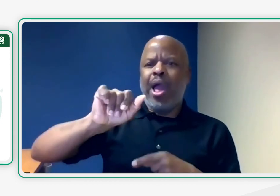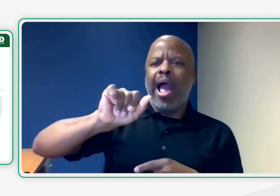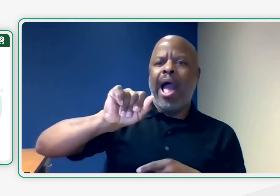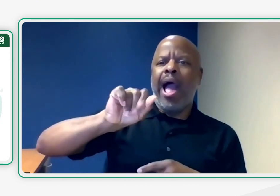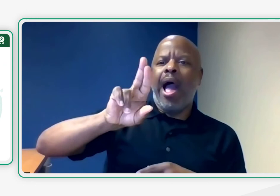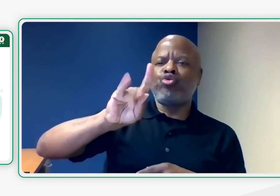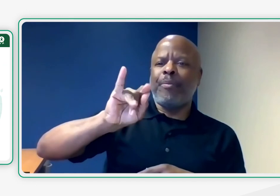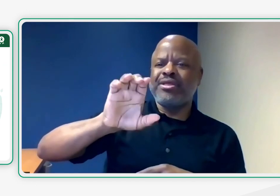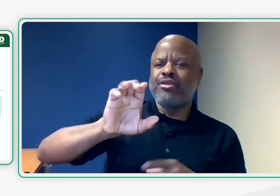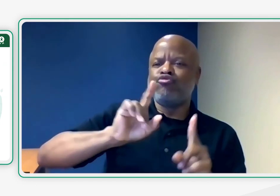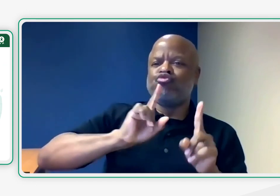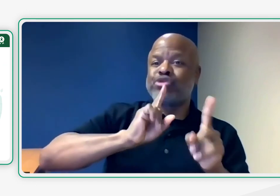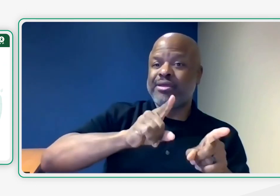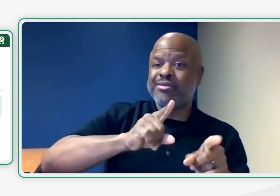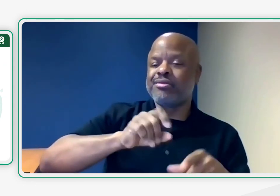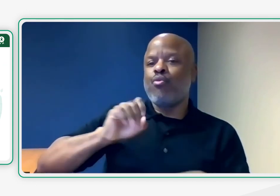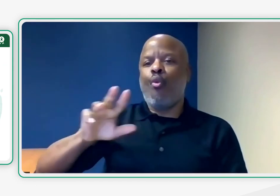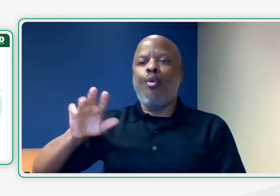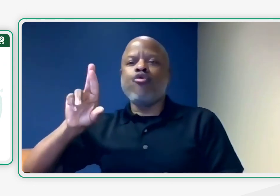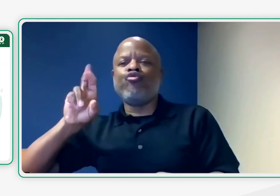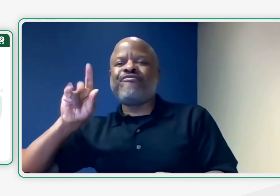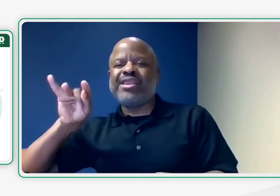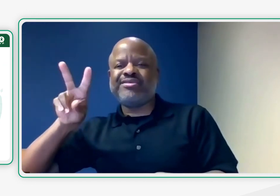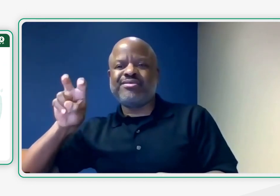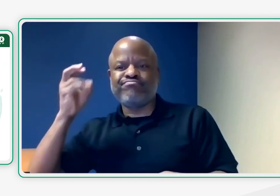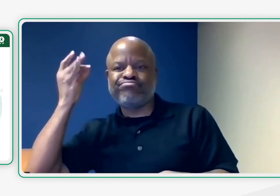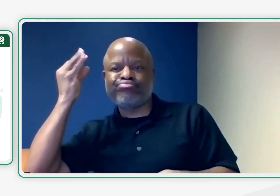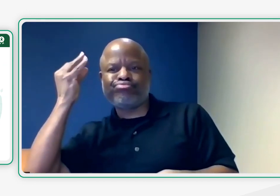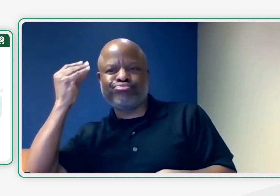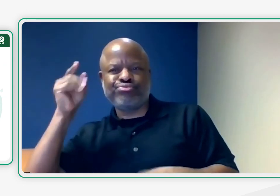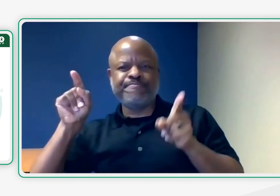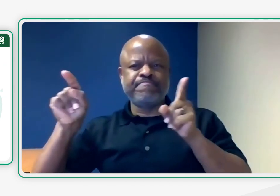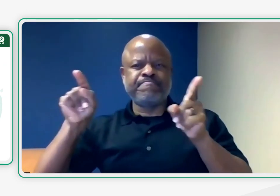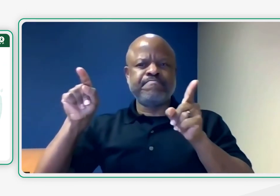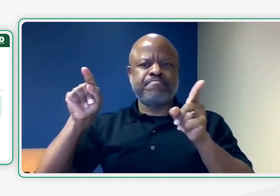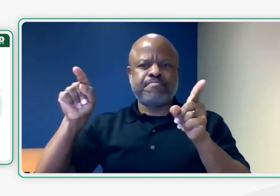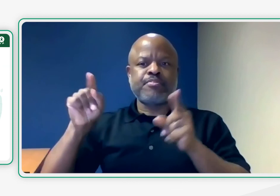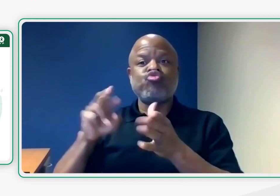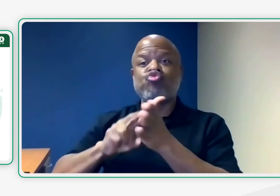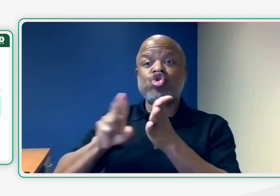lot more processing before making a decision. So again there's an automatic response